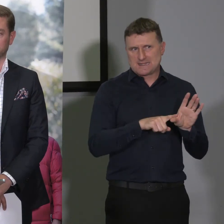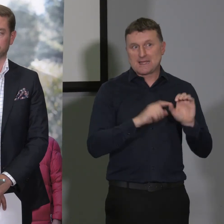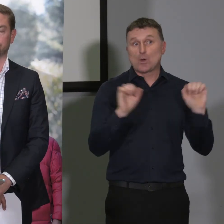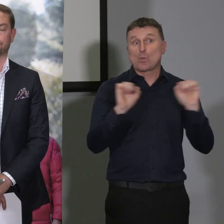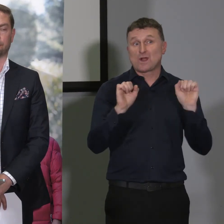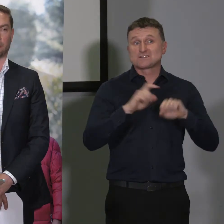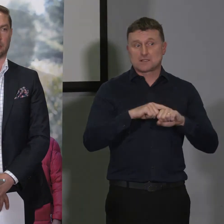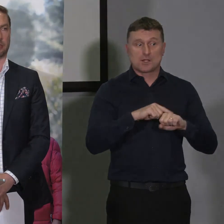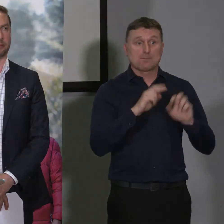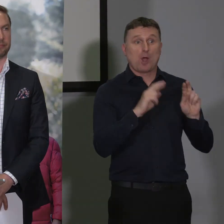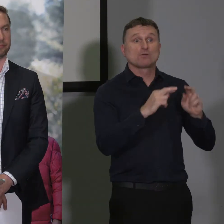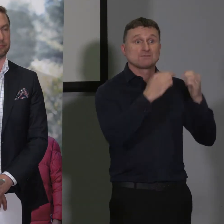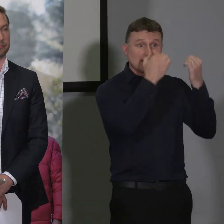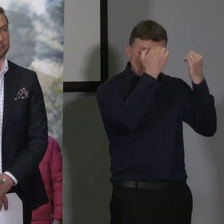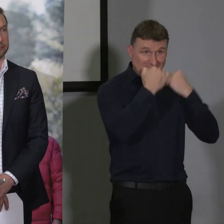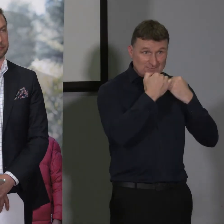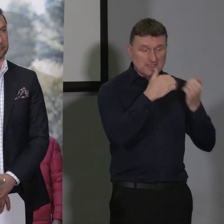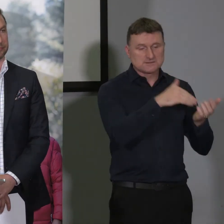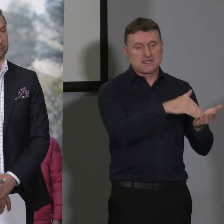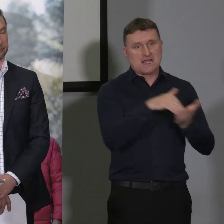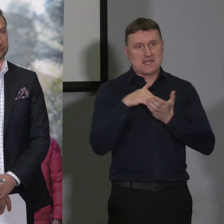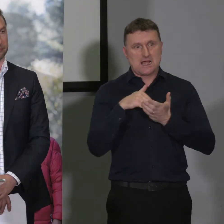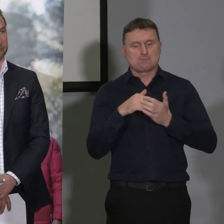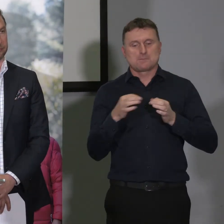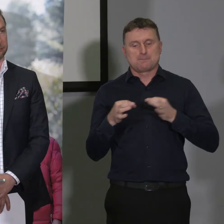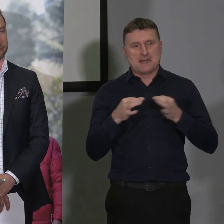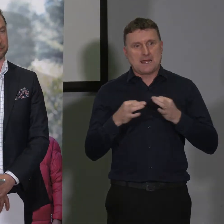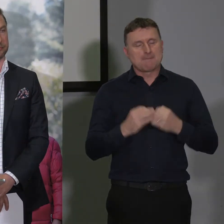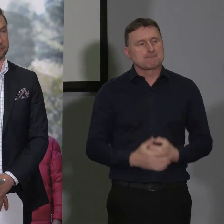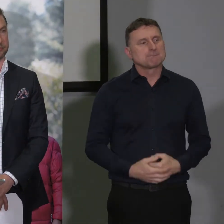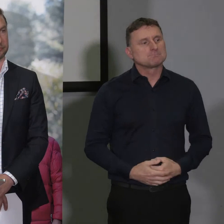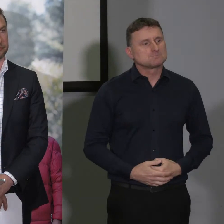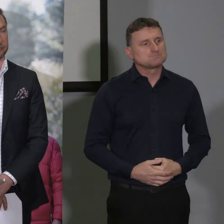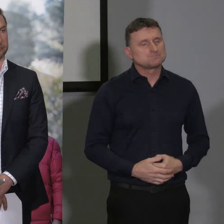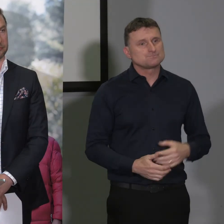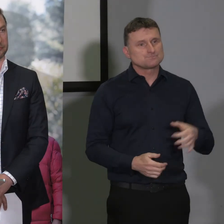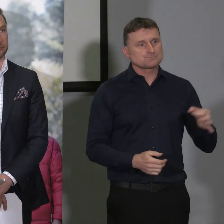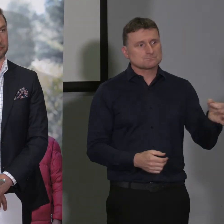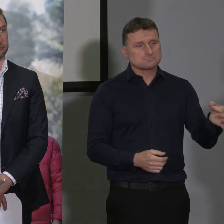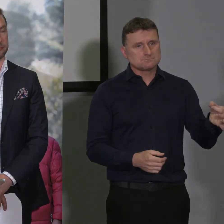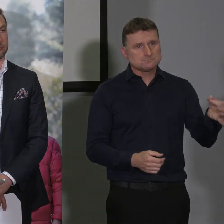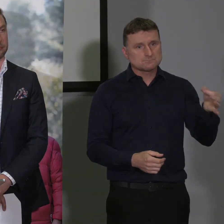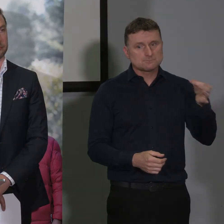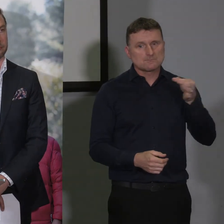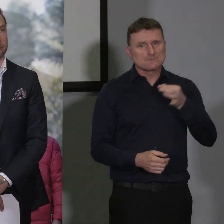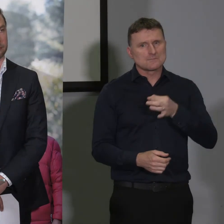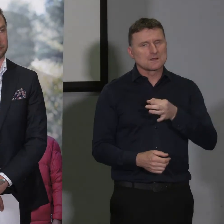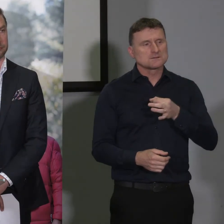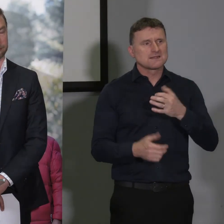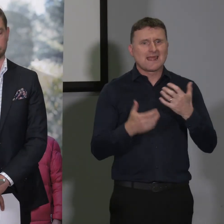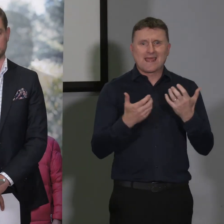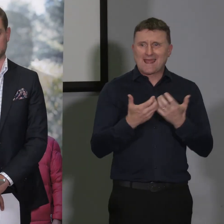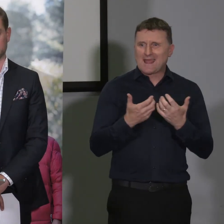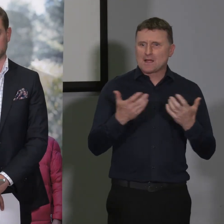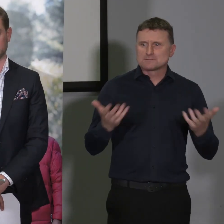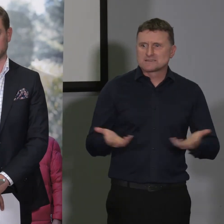recommendations. That will occur in the New Year particularly as we get ready for winter next year. Can we hear more about how to get more people taking up